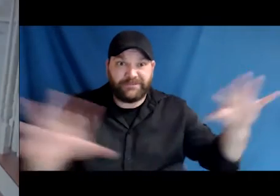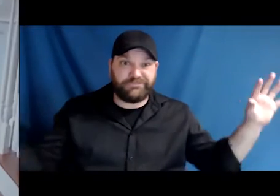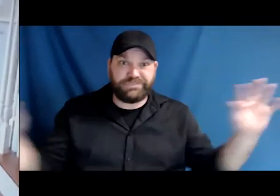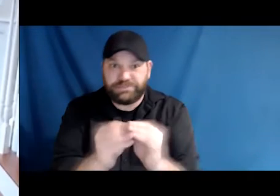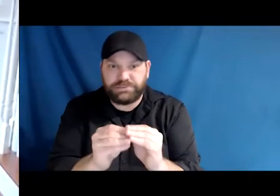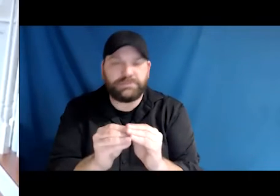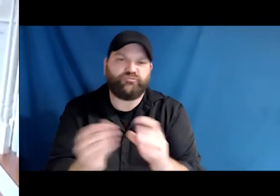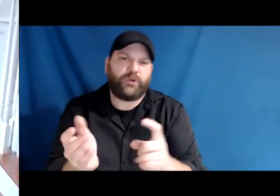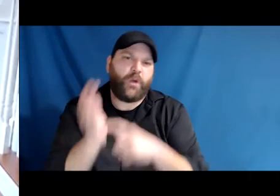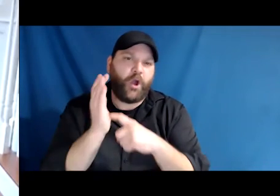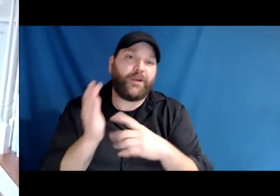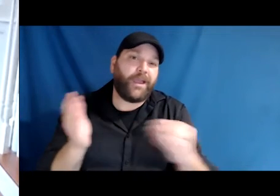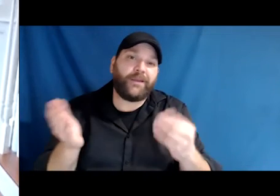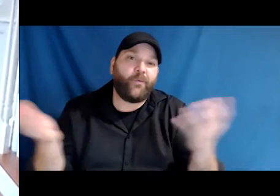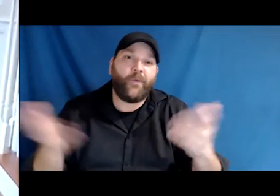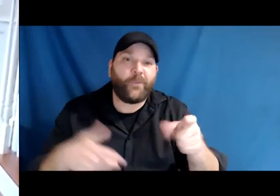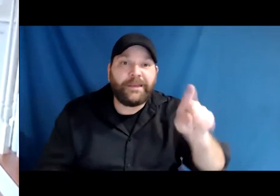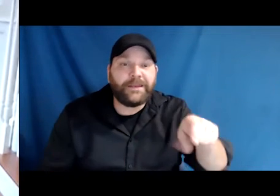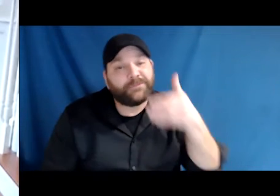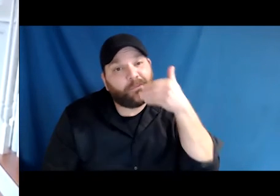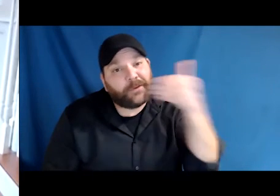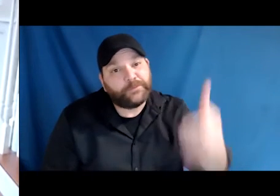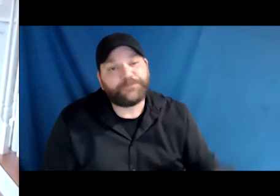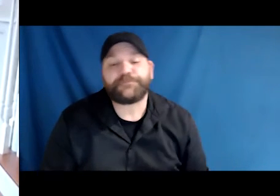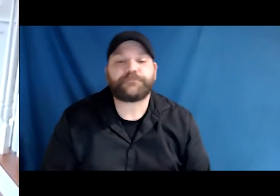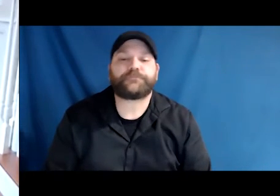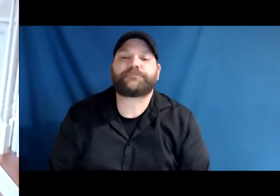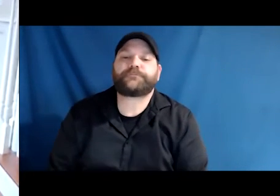The Athletics Compliance Office will be recognized.